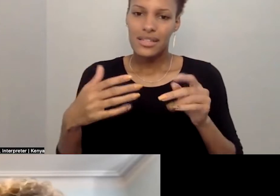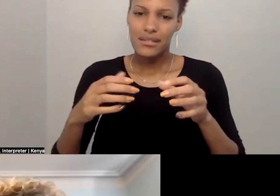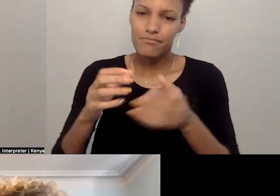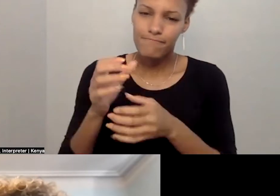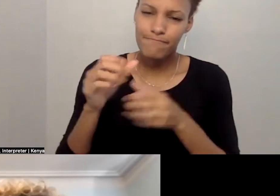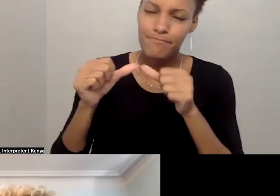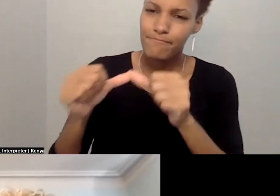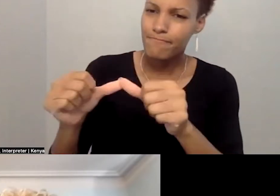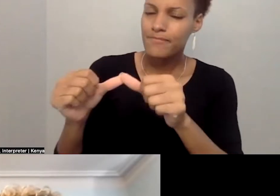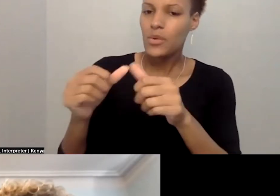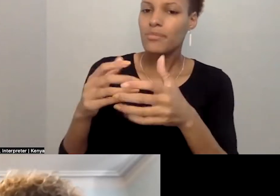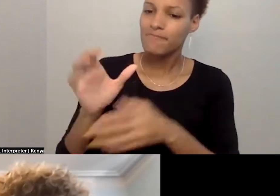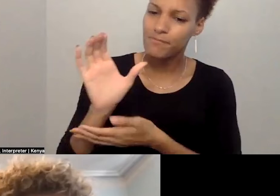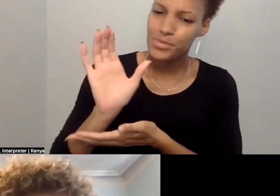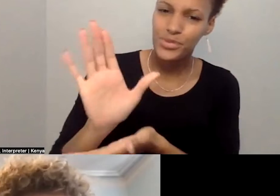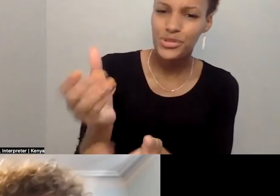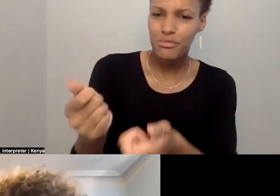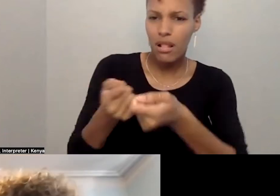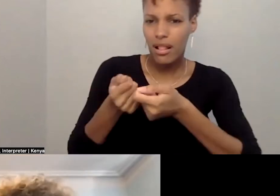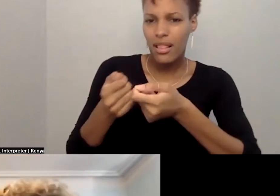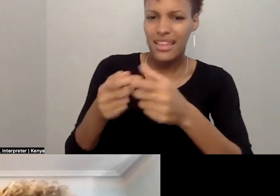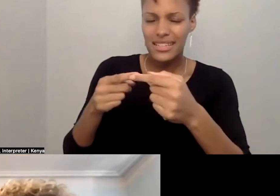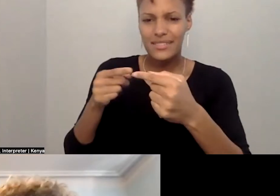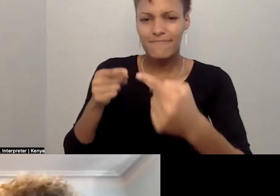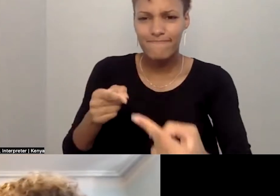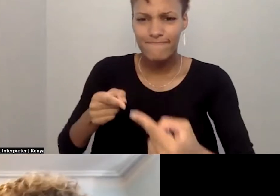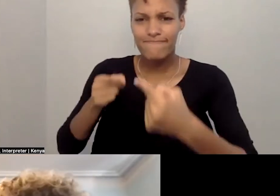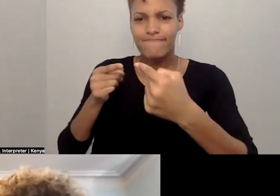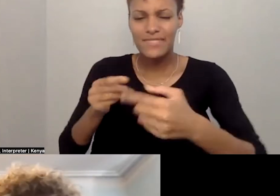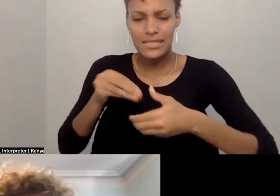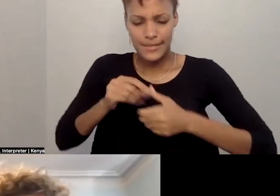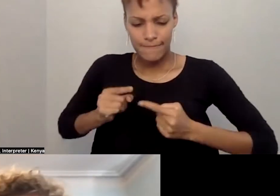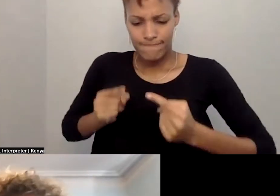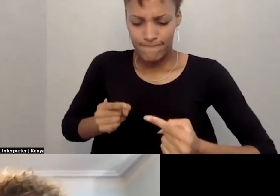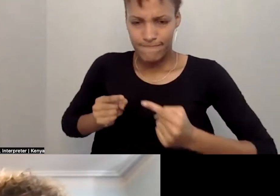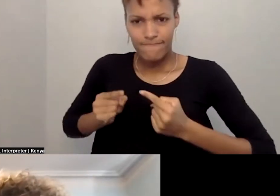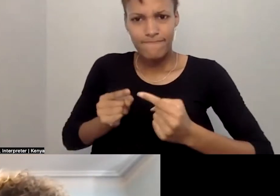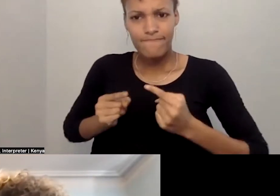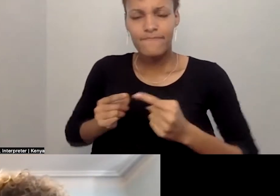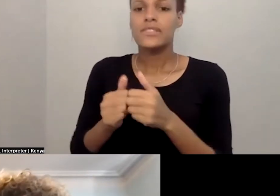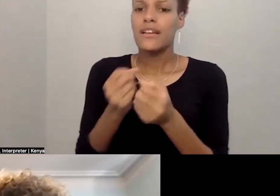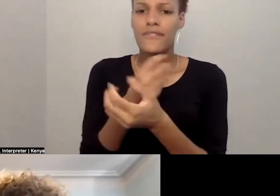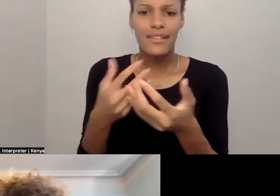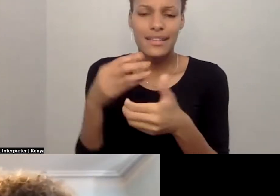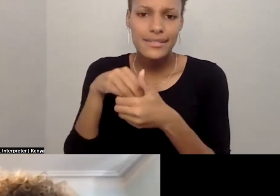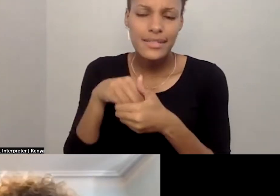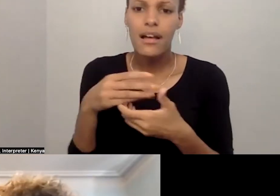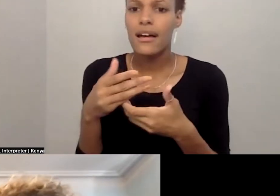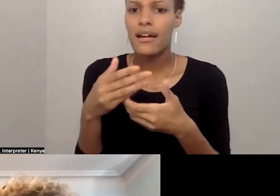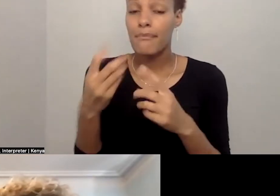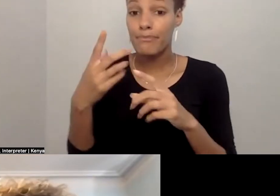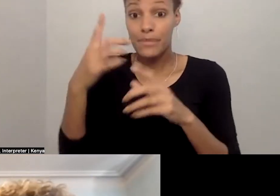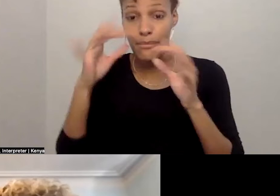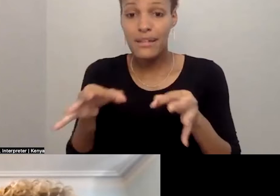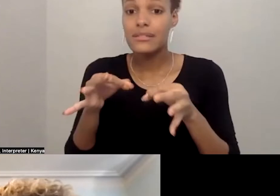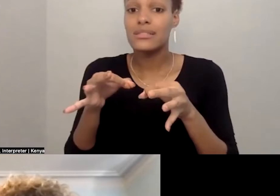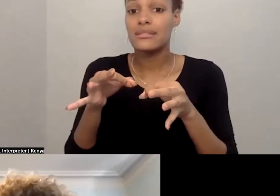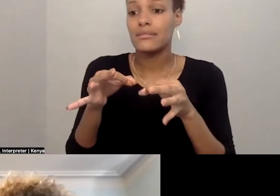host of complicated factors around them, and it doesn't all come out neat and tidy, and it